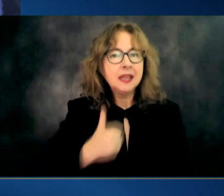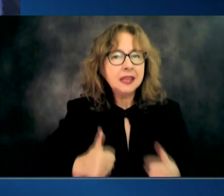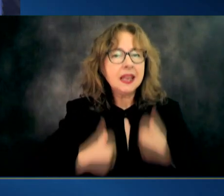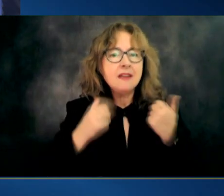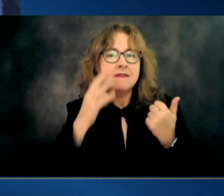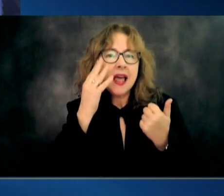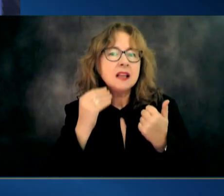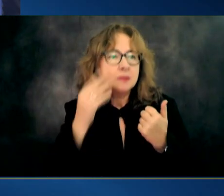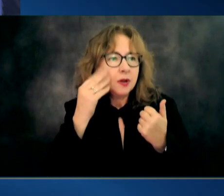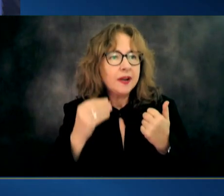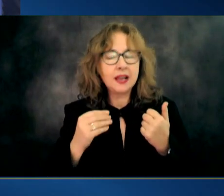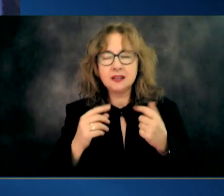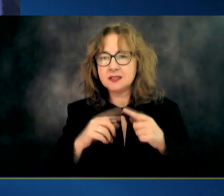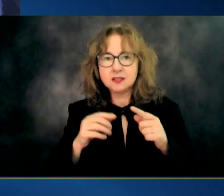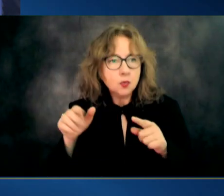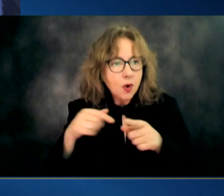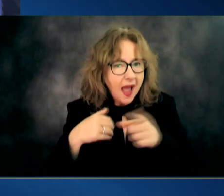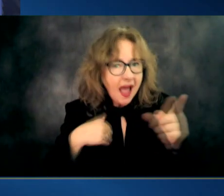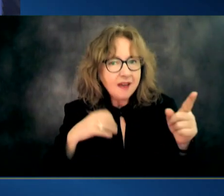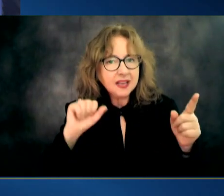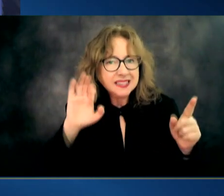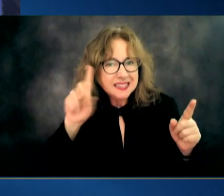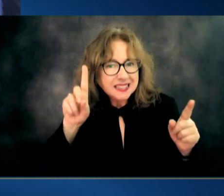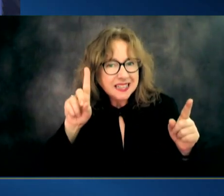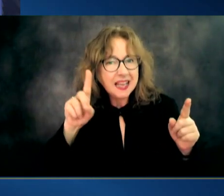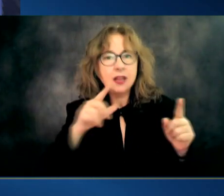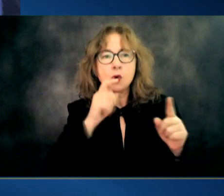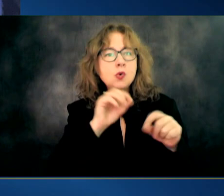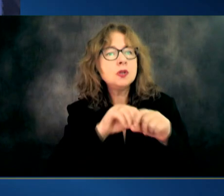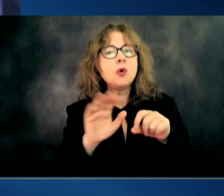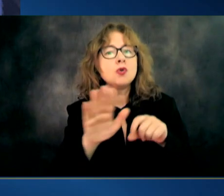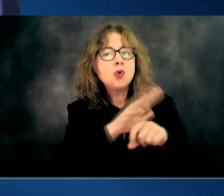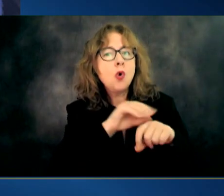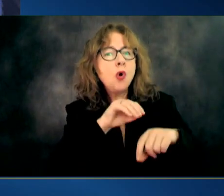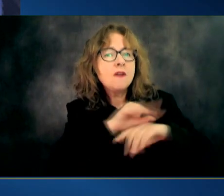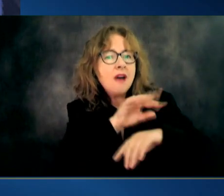have sickle cell disease and are part of your advisory boards and things like that. So,